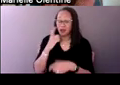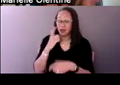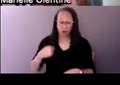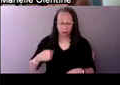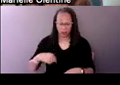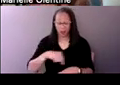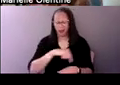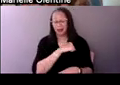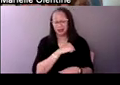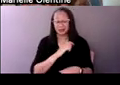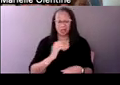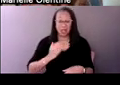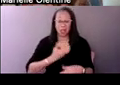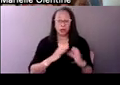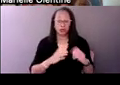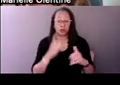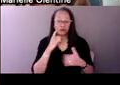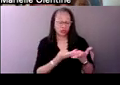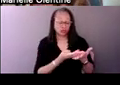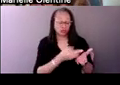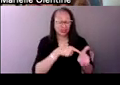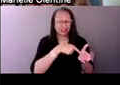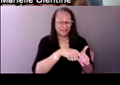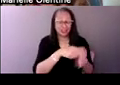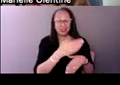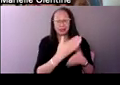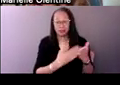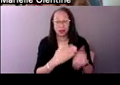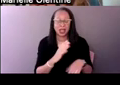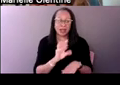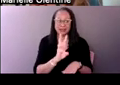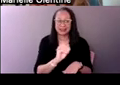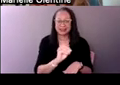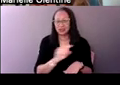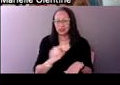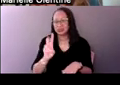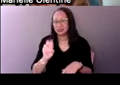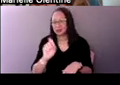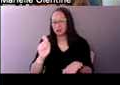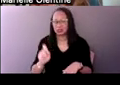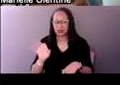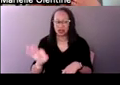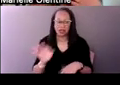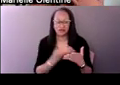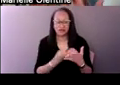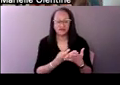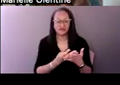So these are two examples and we have more examples, templates, of what you can negotiate for.